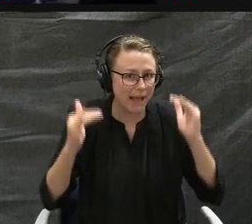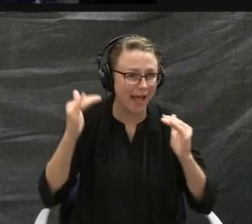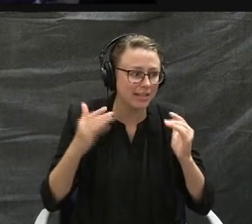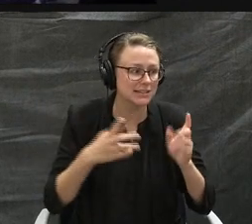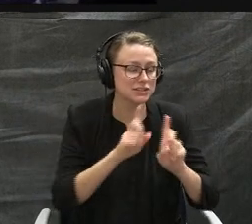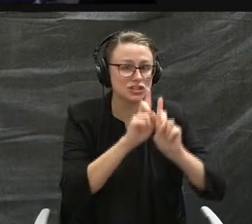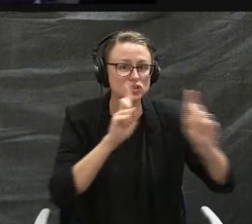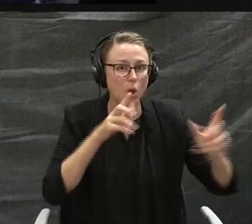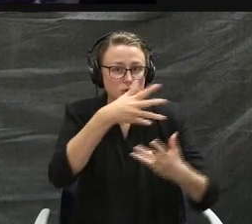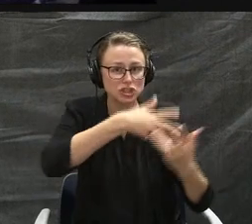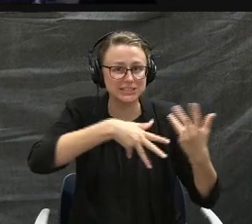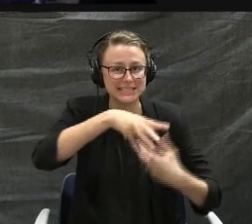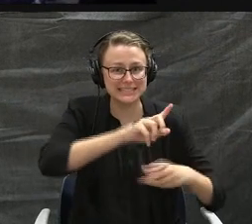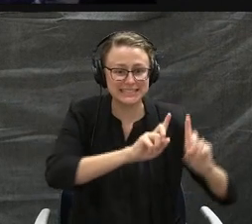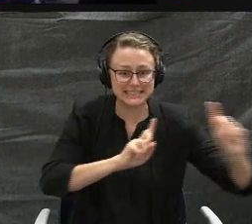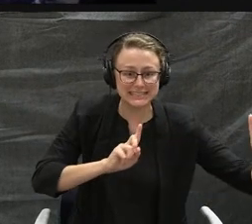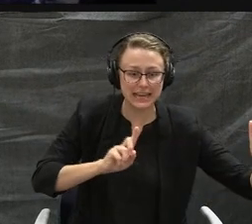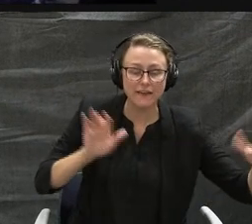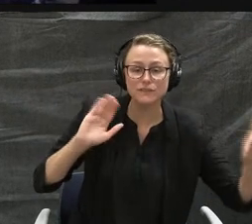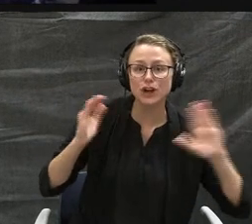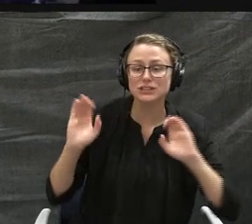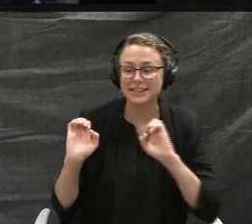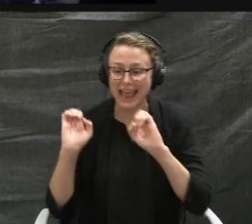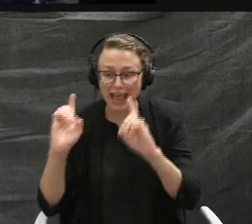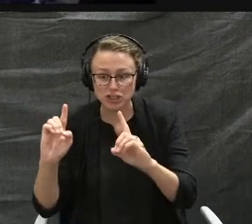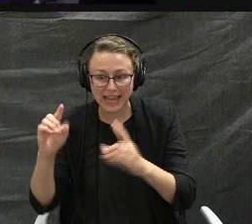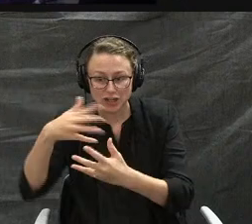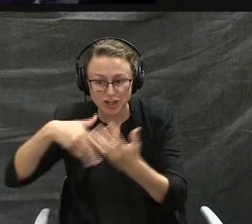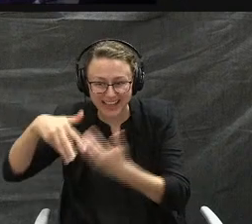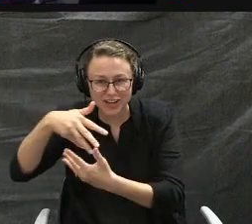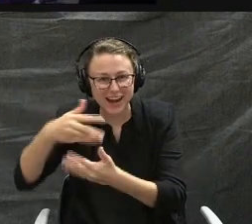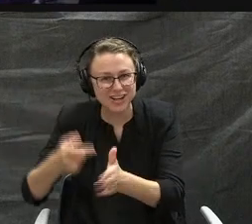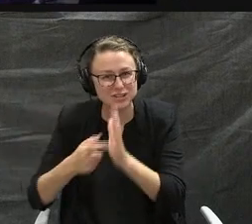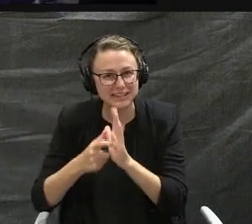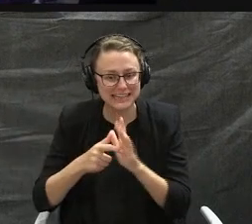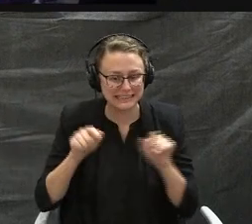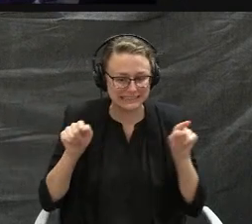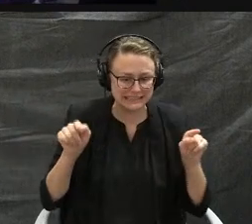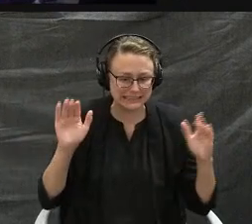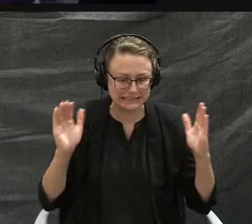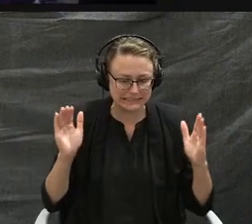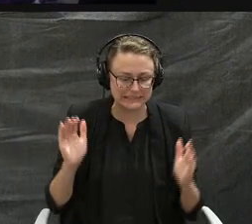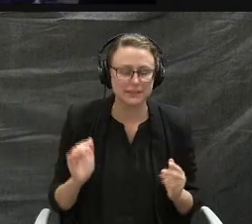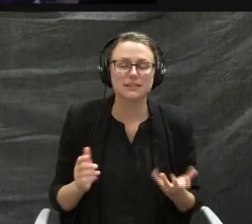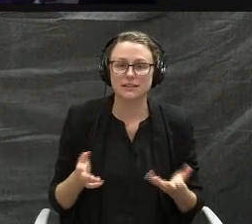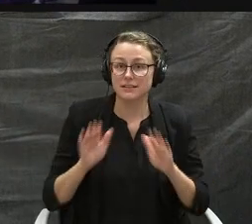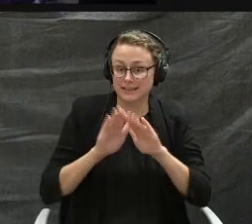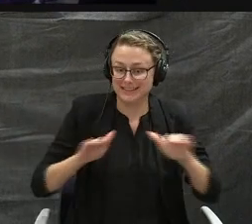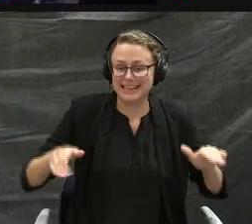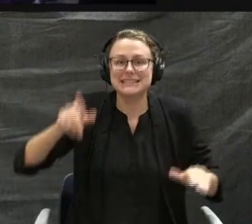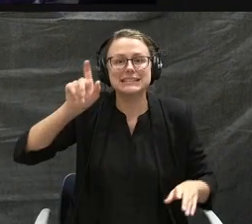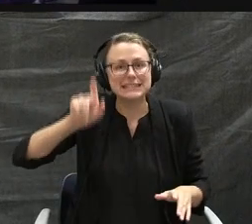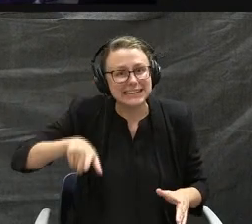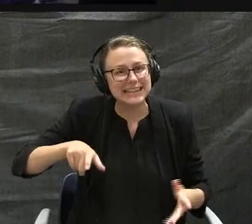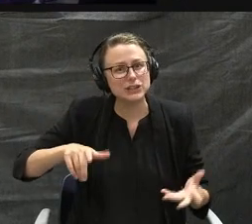needs of our students versus the educational interaction needs kids need to be able to collaborate? Kids need to be